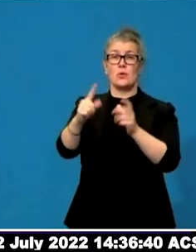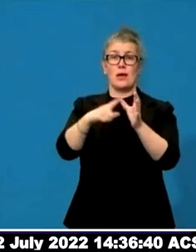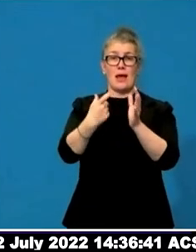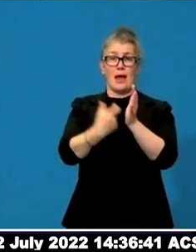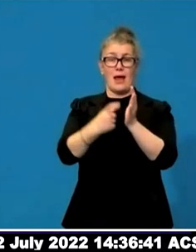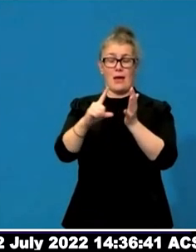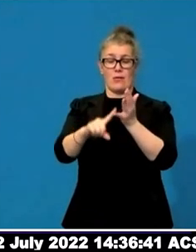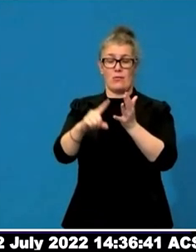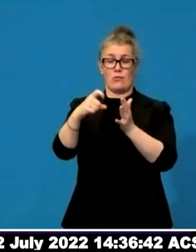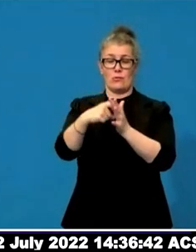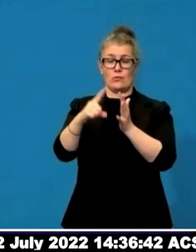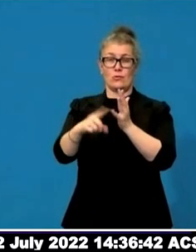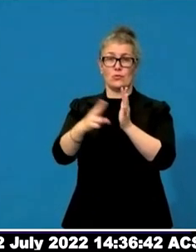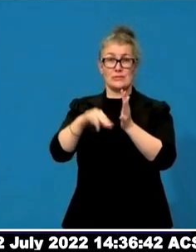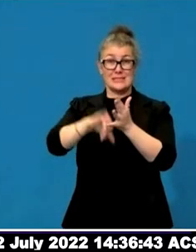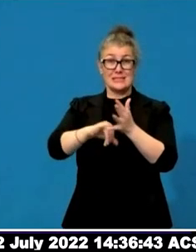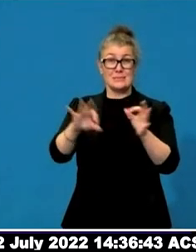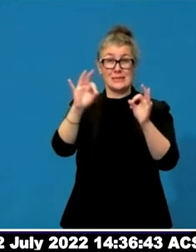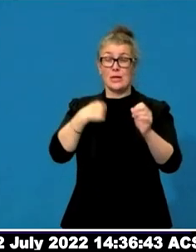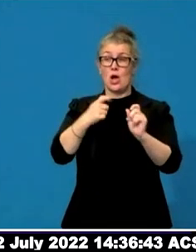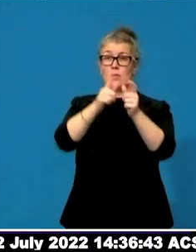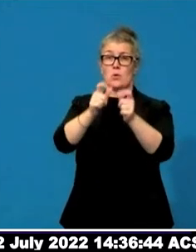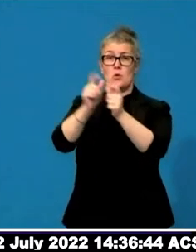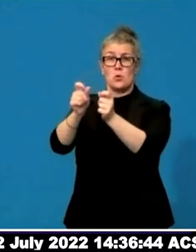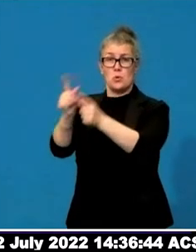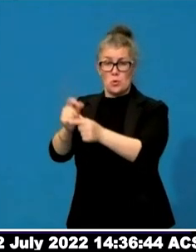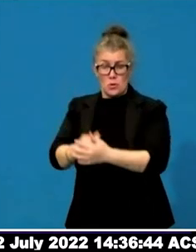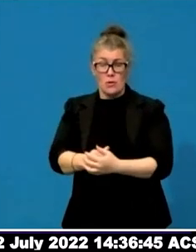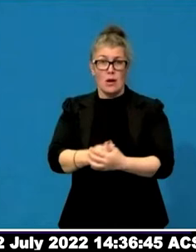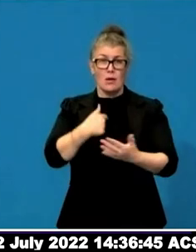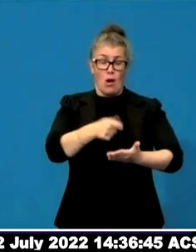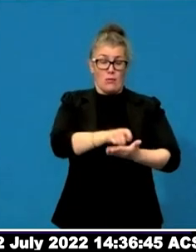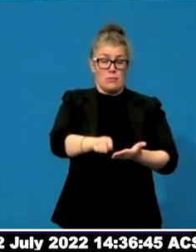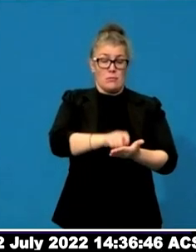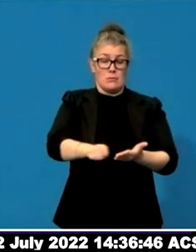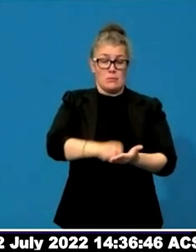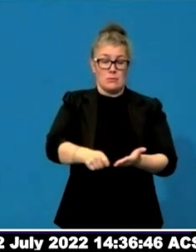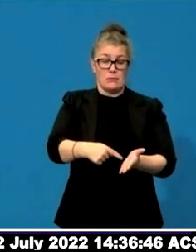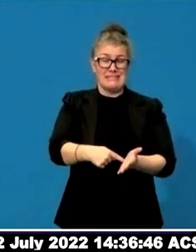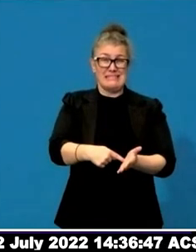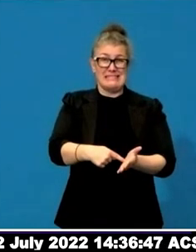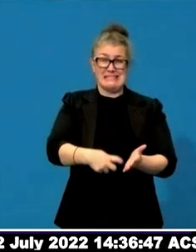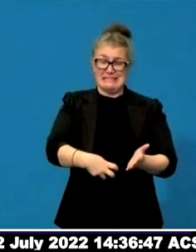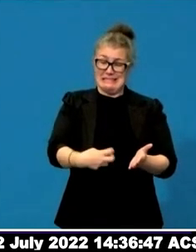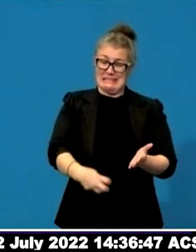that I wrote it down on paper, and it irked me. It really, really irked me that I had to write,